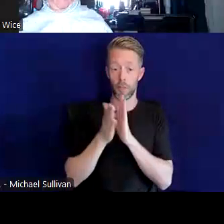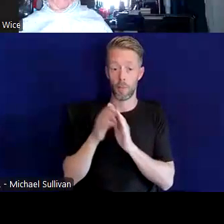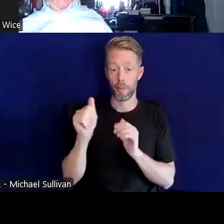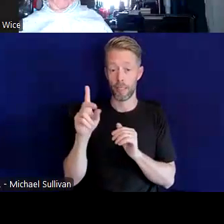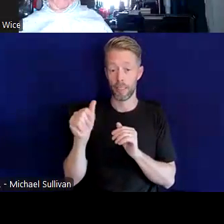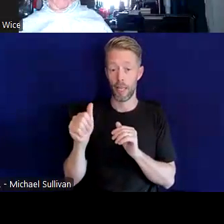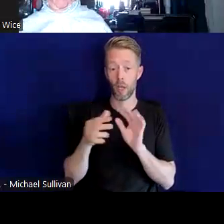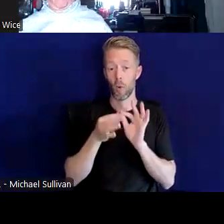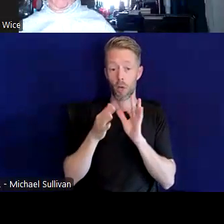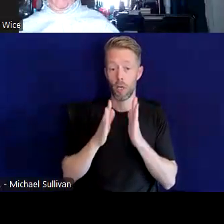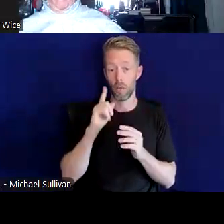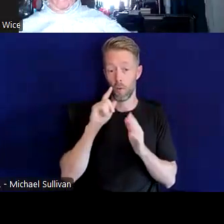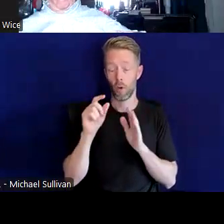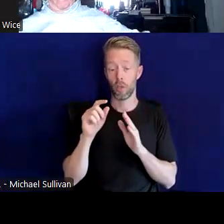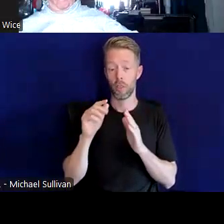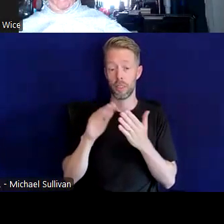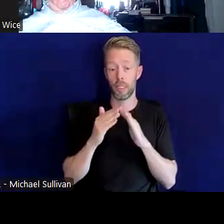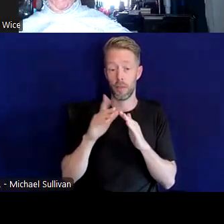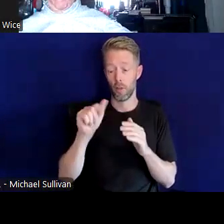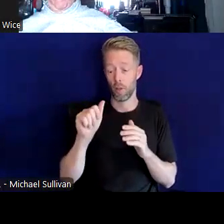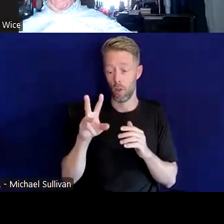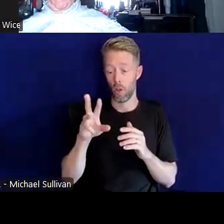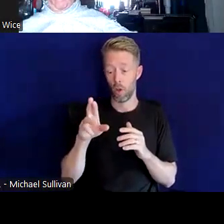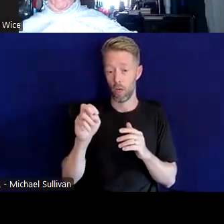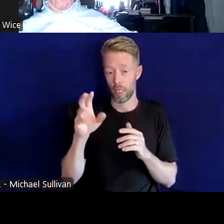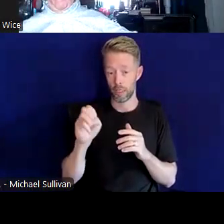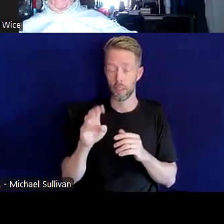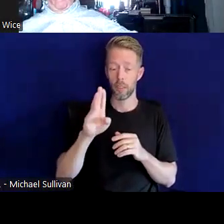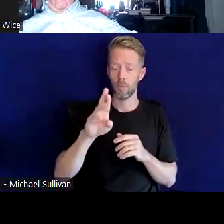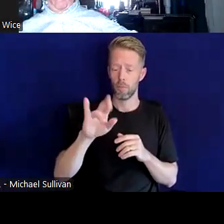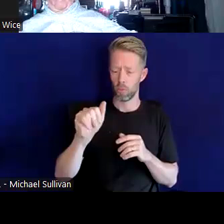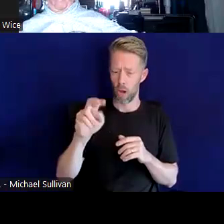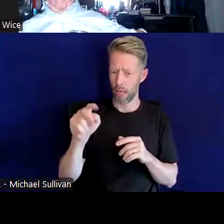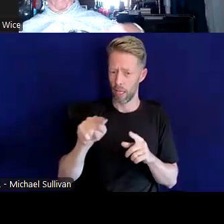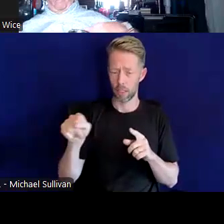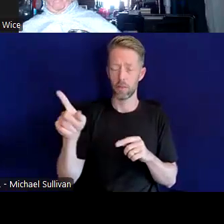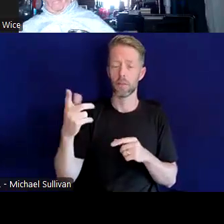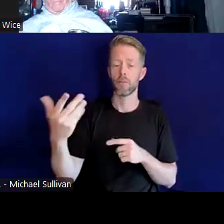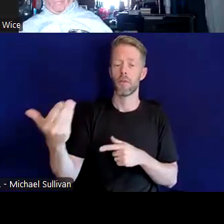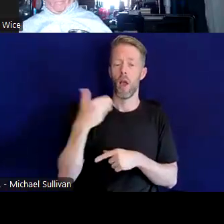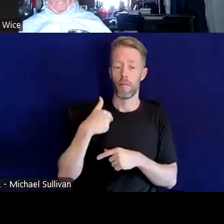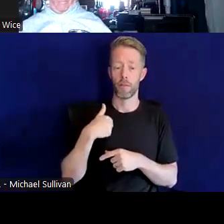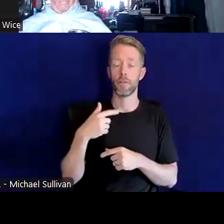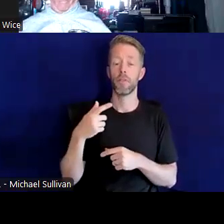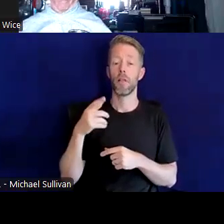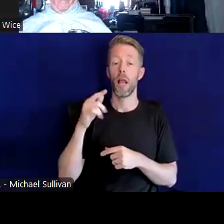education when I was offered the job by the city of Lawrence,